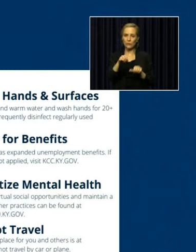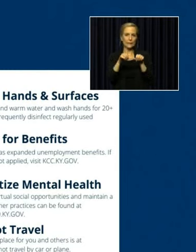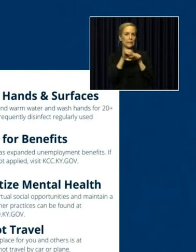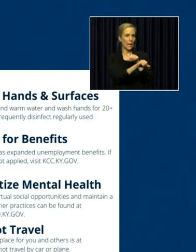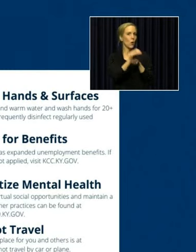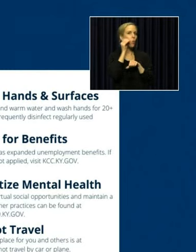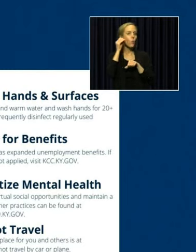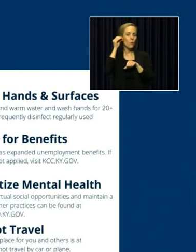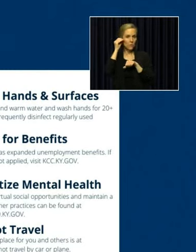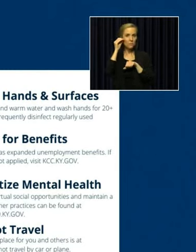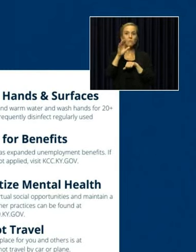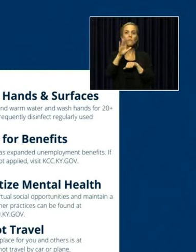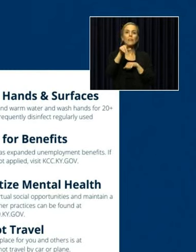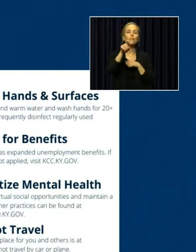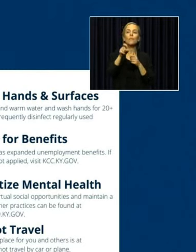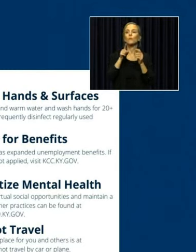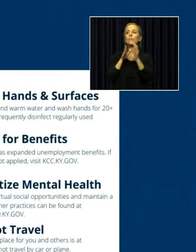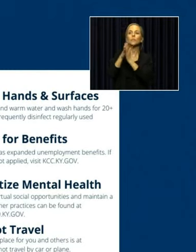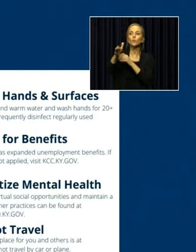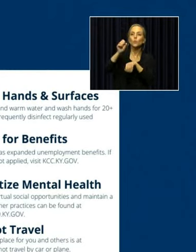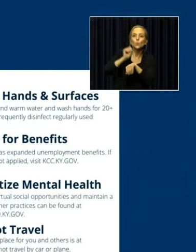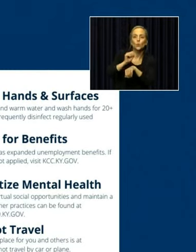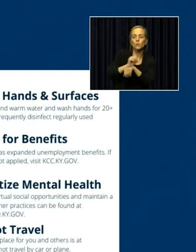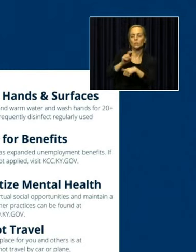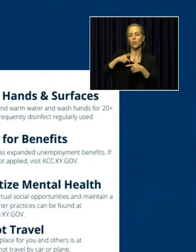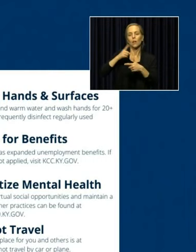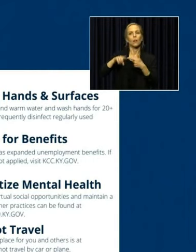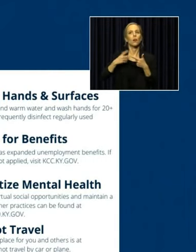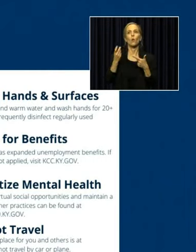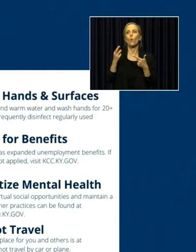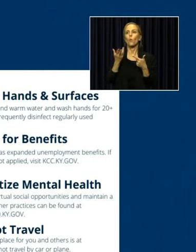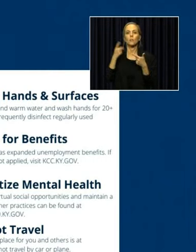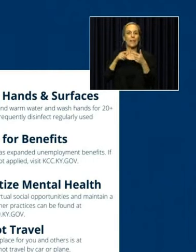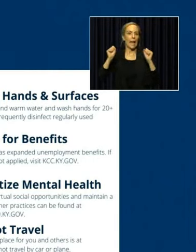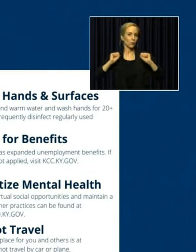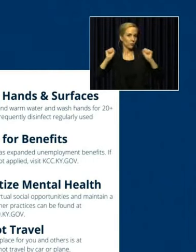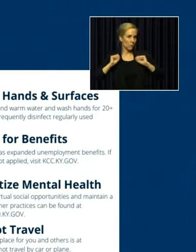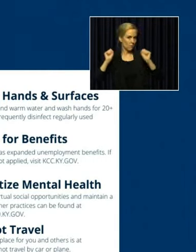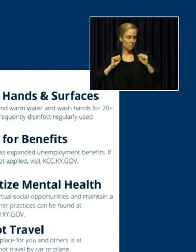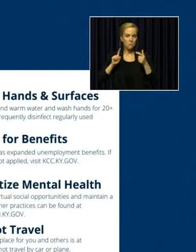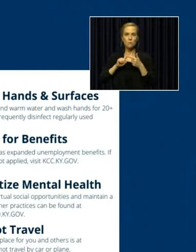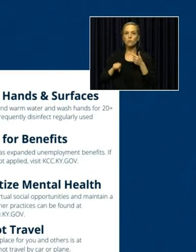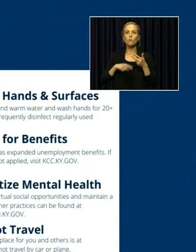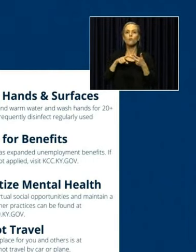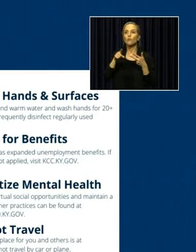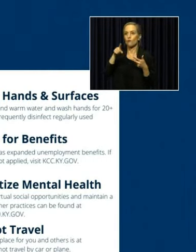YOU'RE NOT SPREADING IT. KNOW WHEN TO SEEK CARE, AND